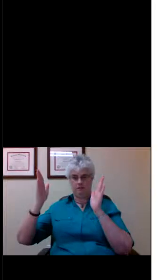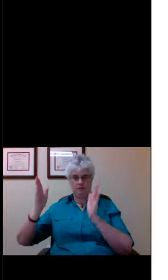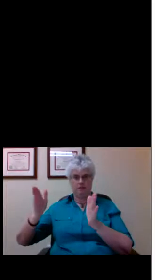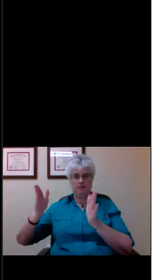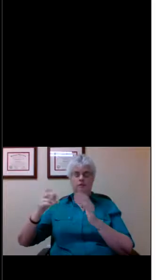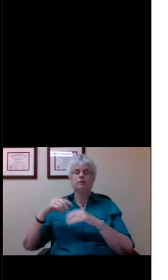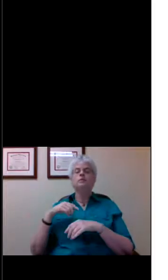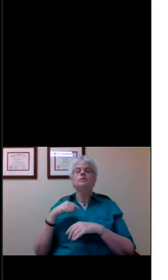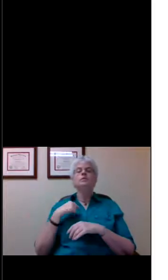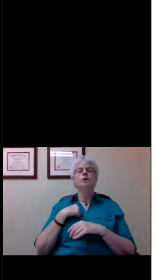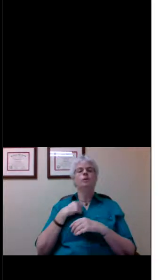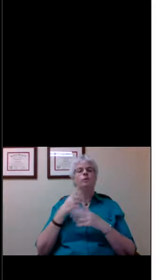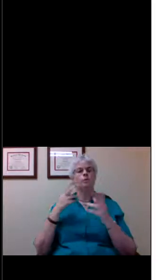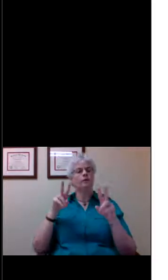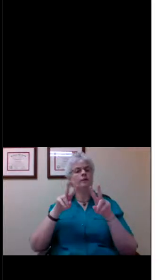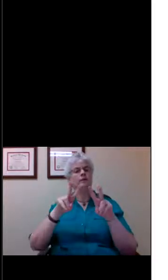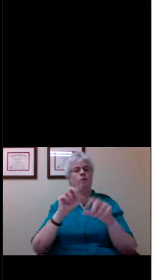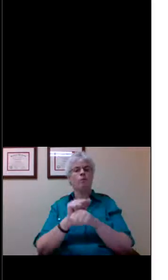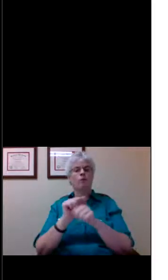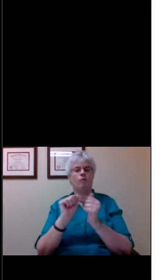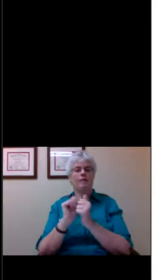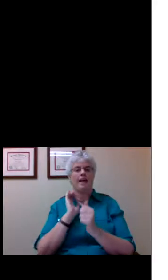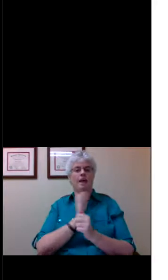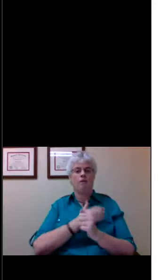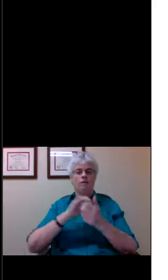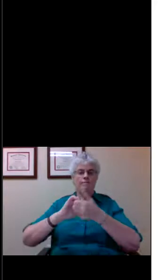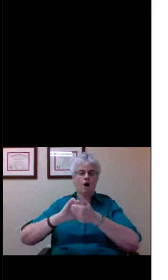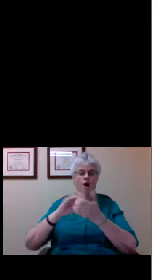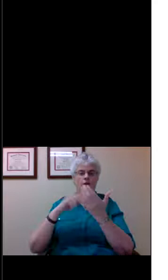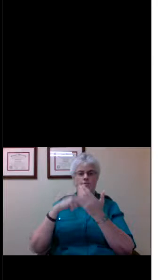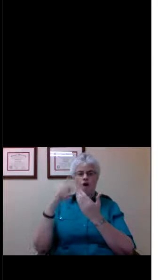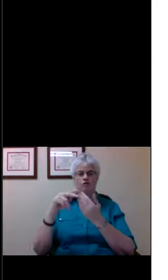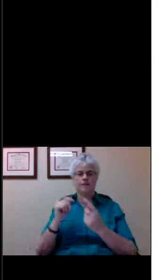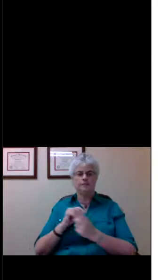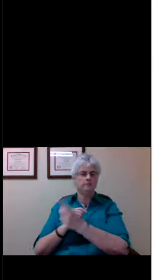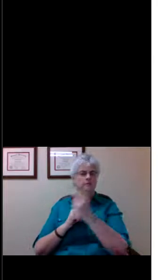over about a six month period time. And so we looked at and work with